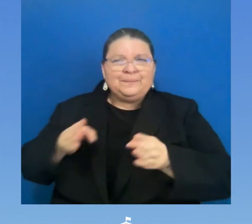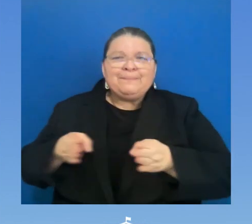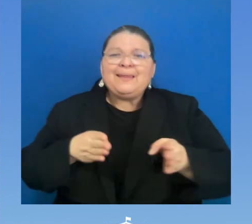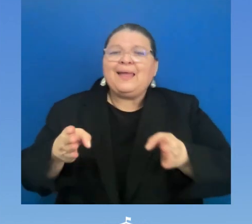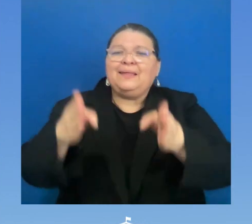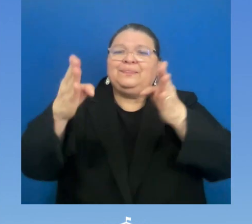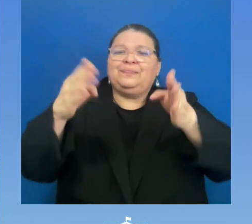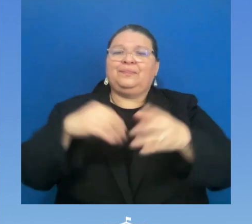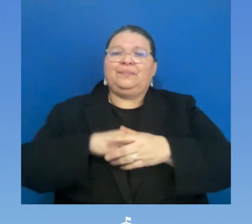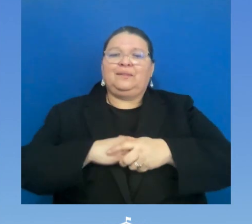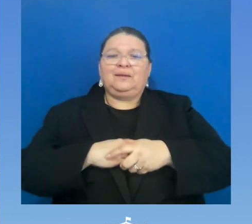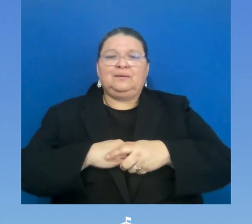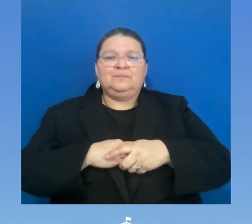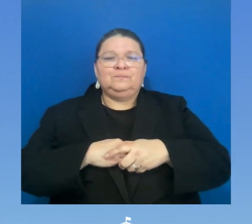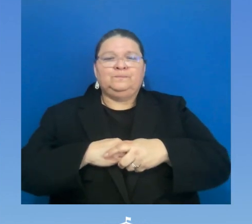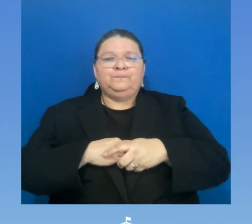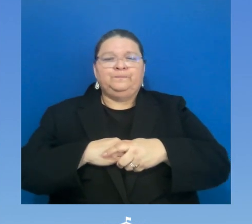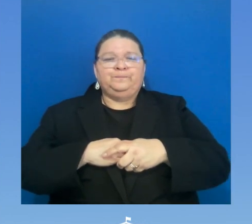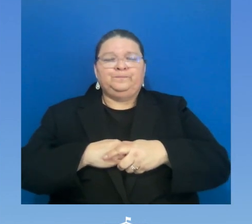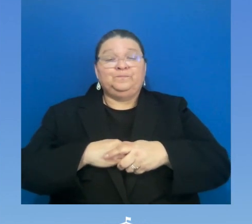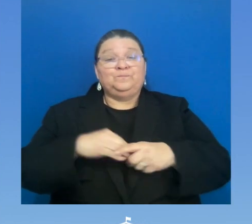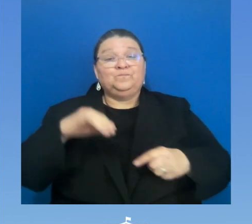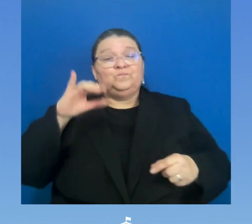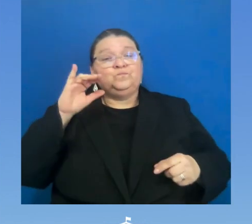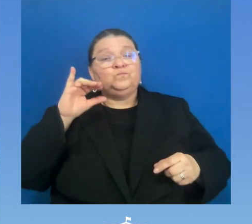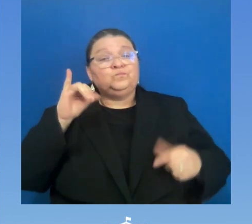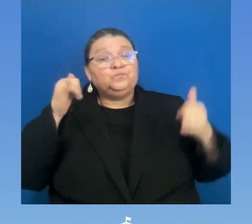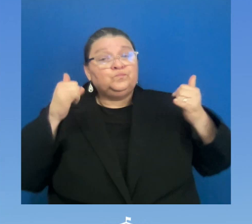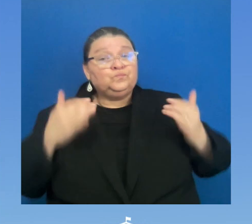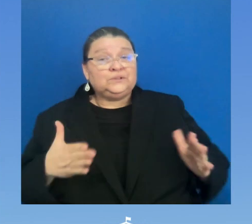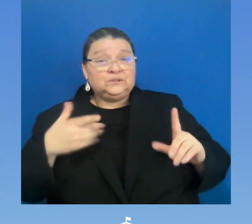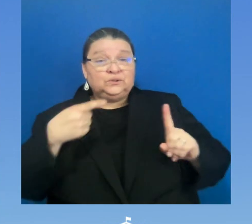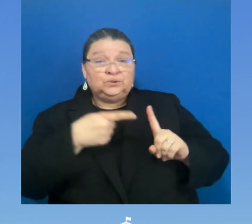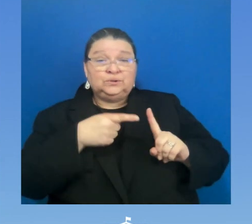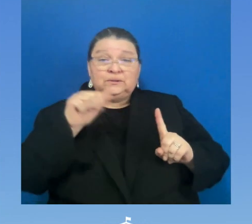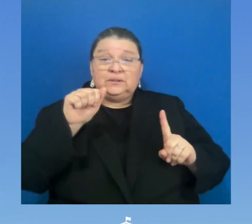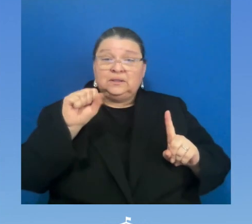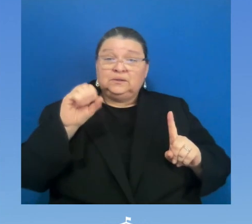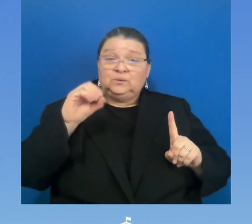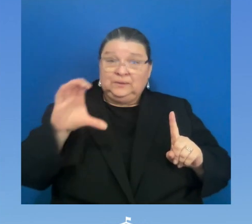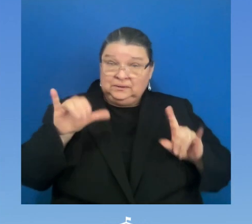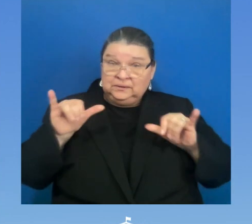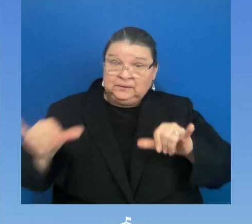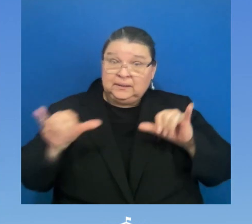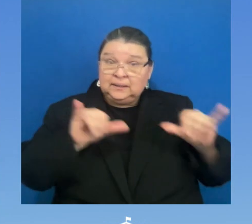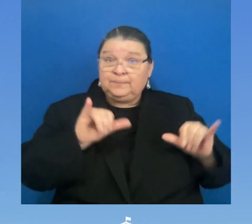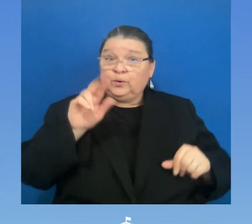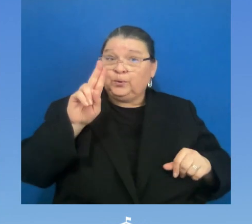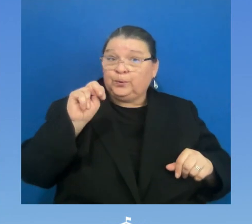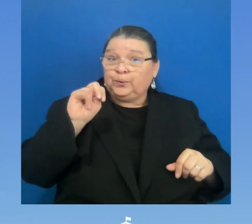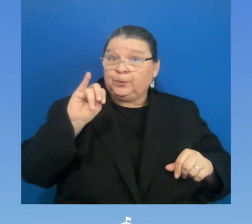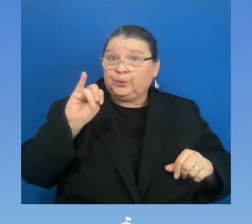it's a union. Ms. O'Hara: Yes. The Vice President: It's a players' union. And so, that meant that you wouldn't have to --